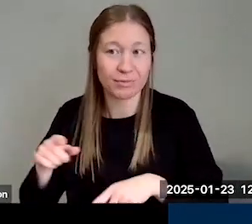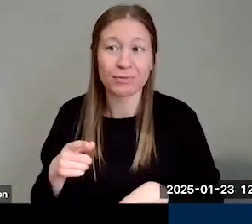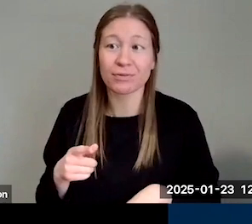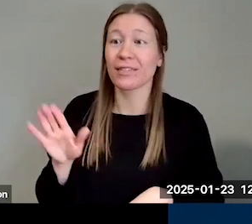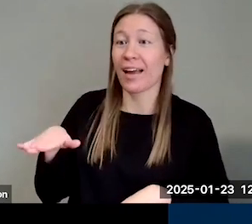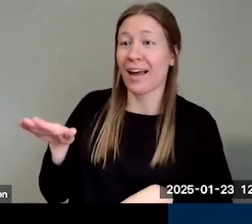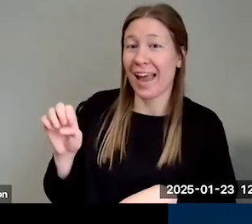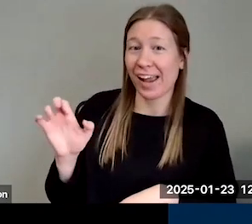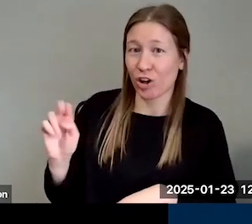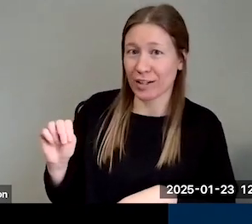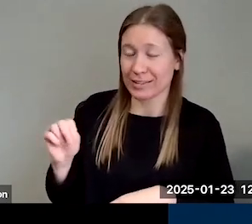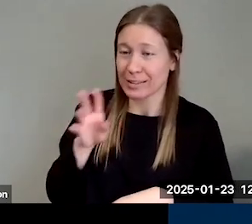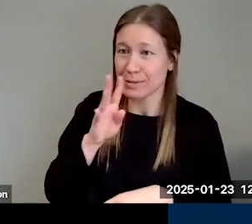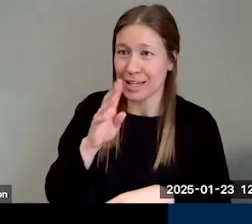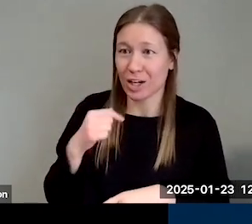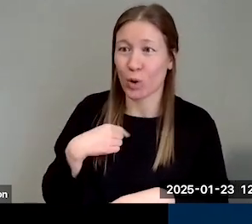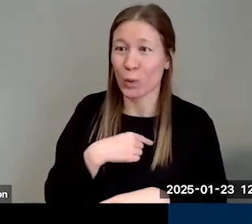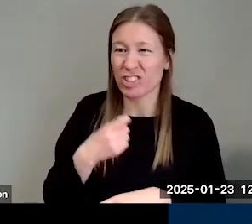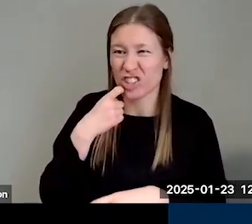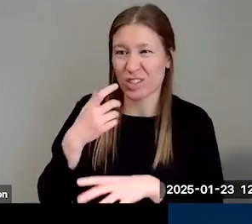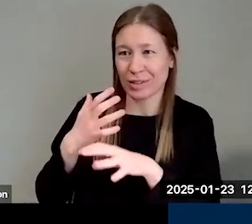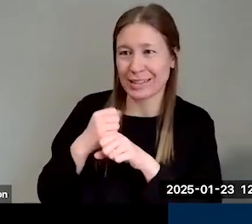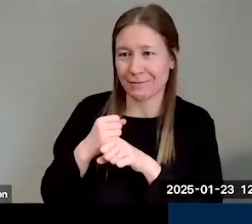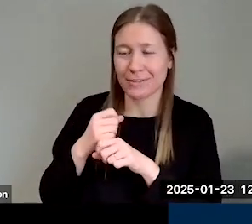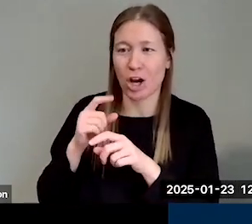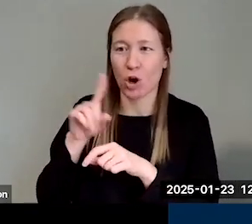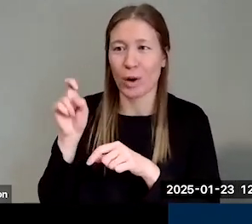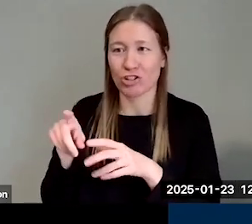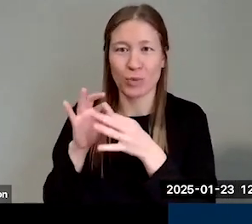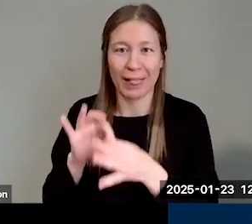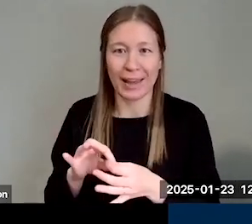related to those two slides you just went over. Yes. - Wouldn't it be simpler